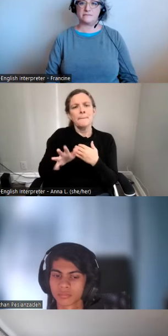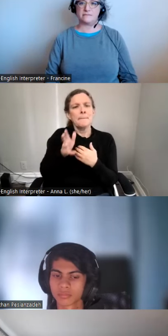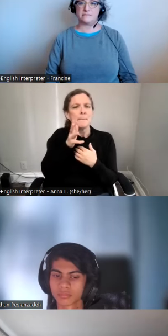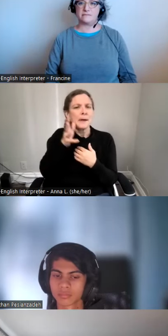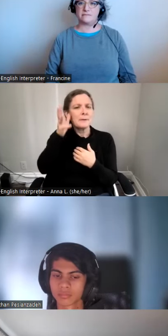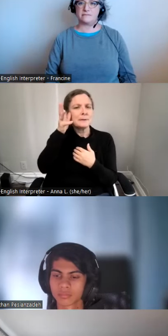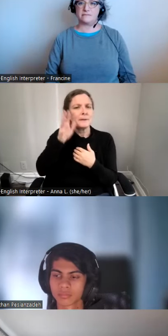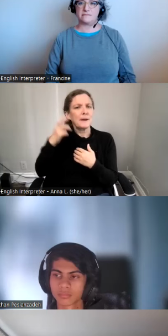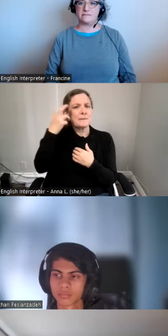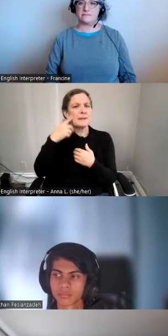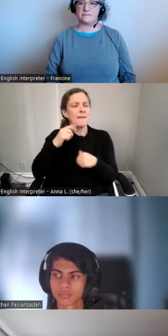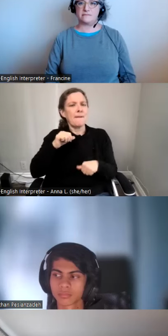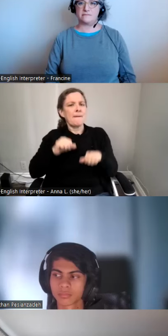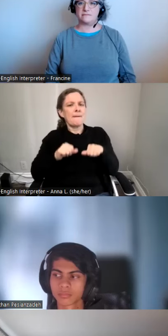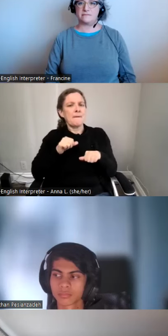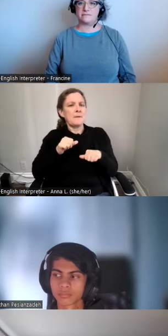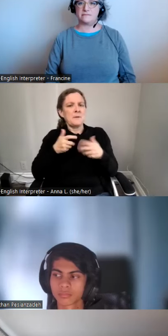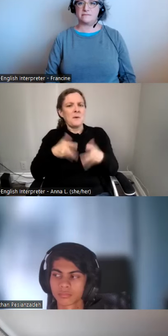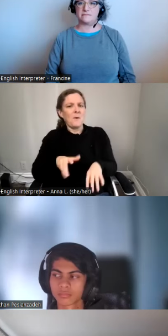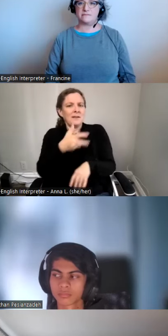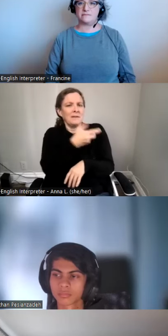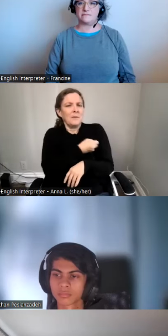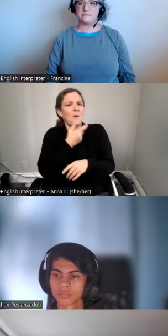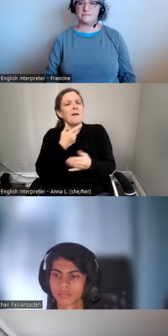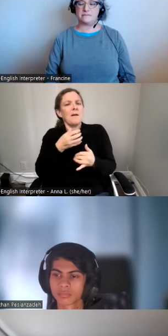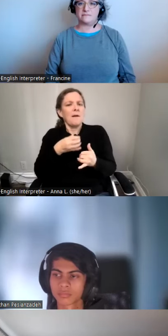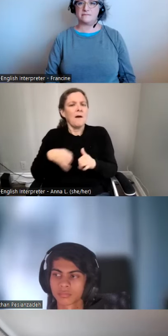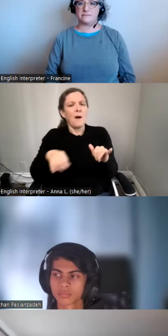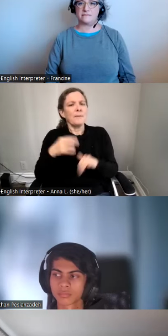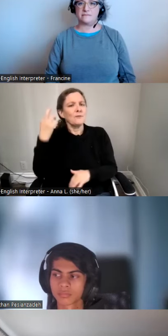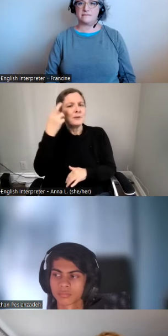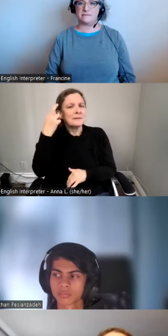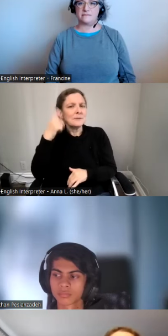And it's talking about, you know, what some of the common